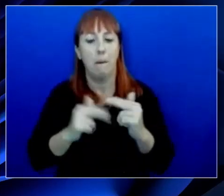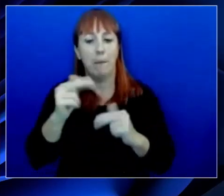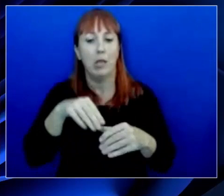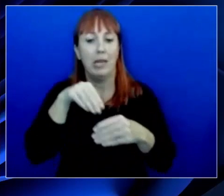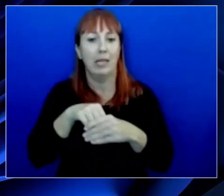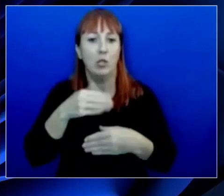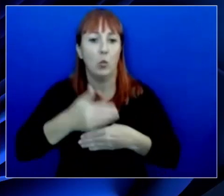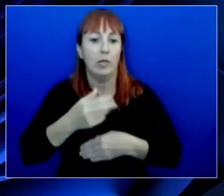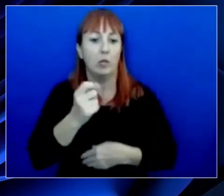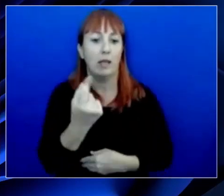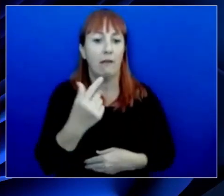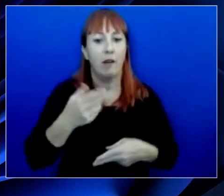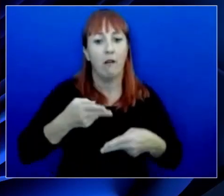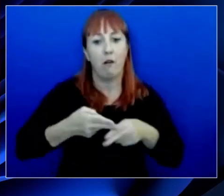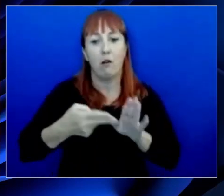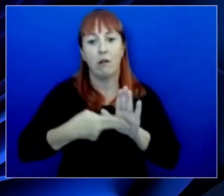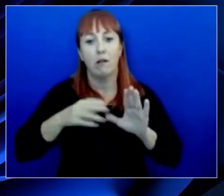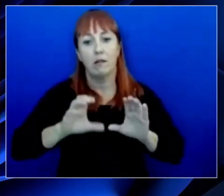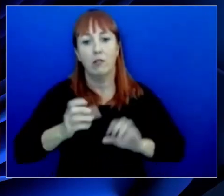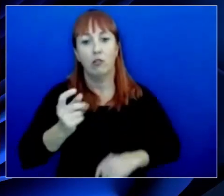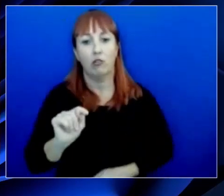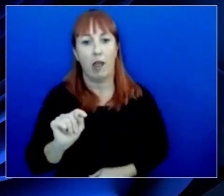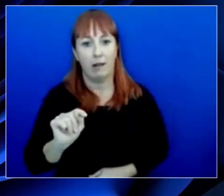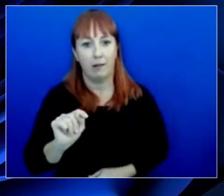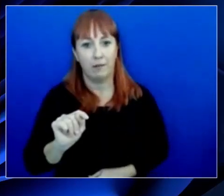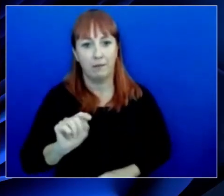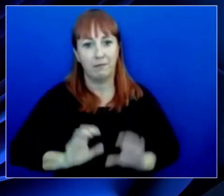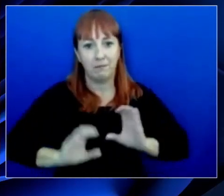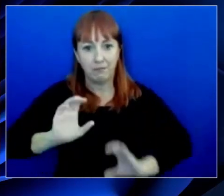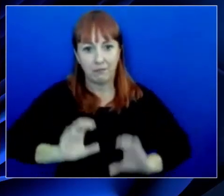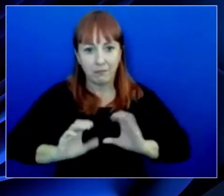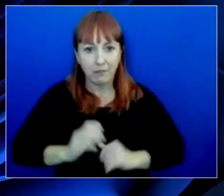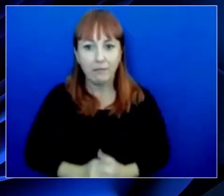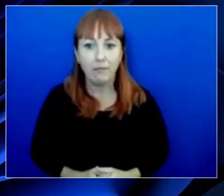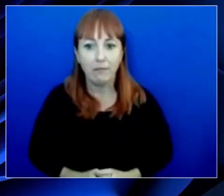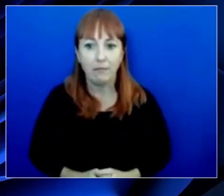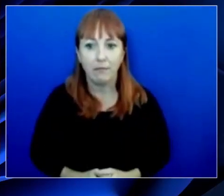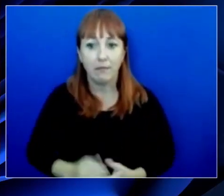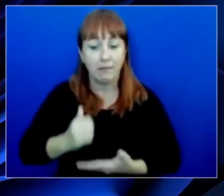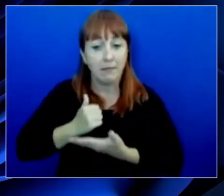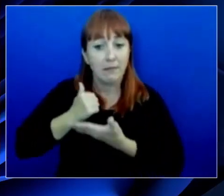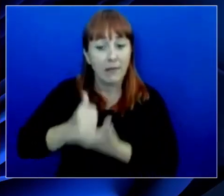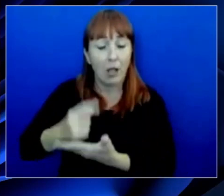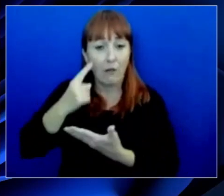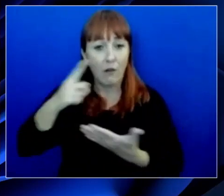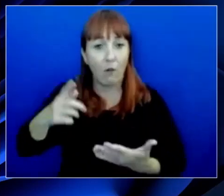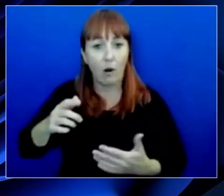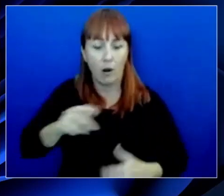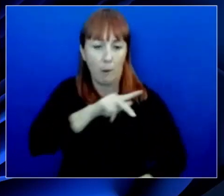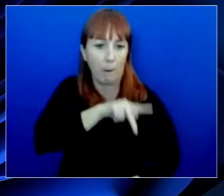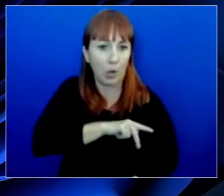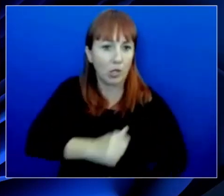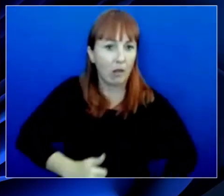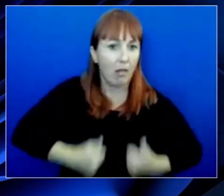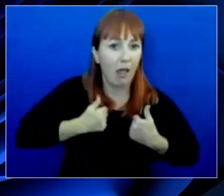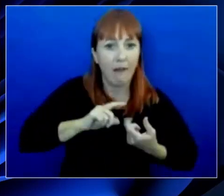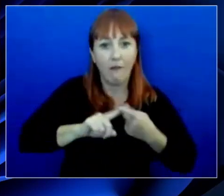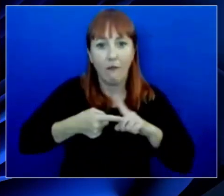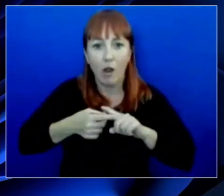referred to as chats and it's really there just to help you connect with your on your personal life and your friends.